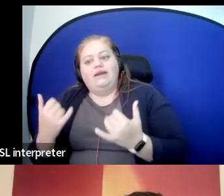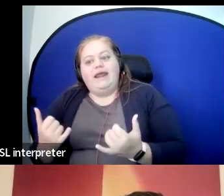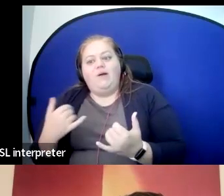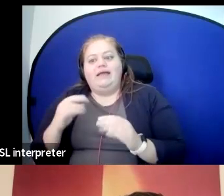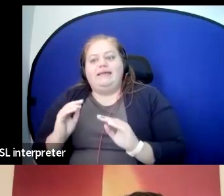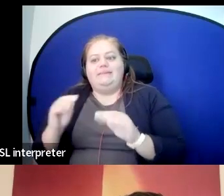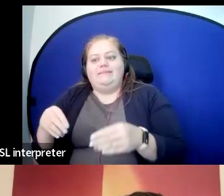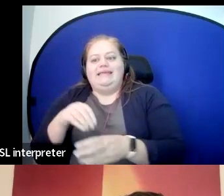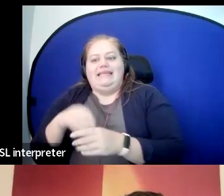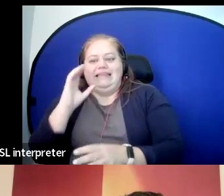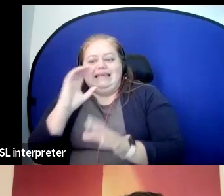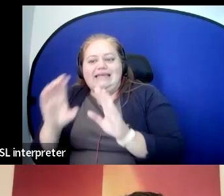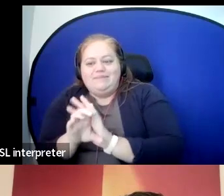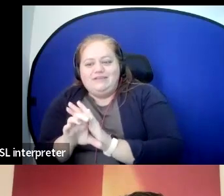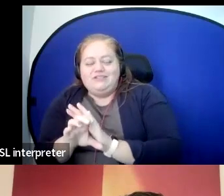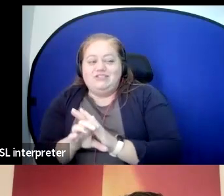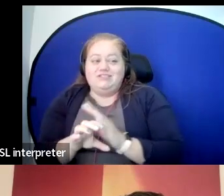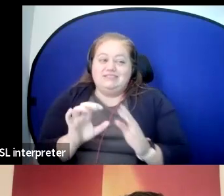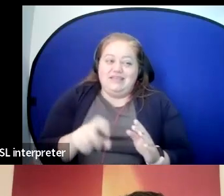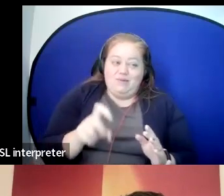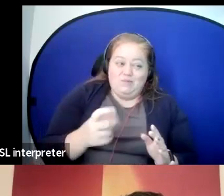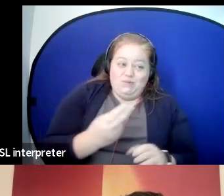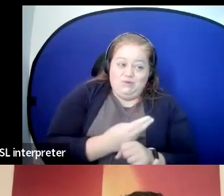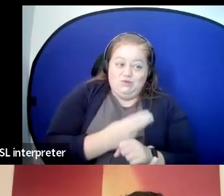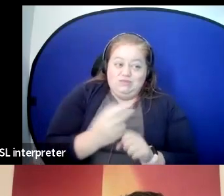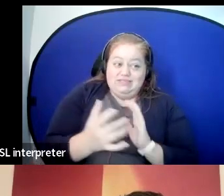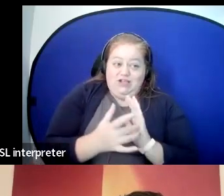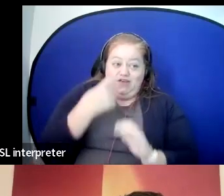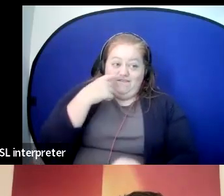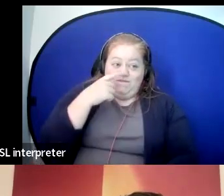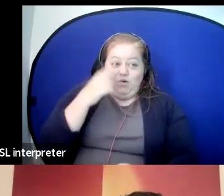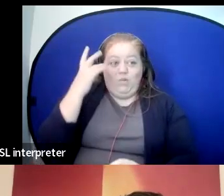It's like, is that really what we need this technology for? Or why are we using so much energy